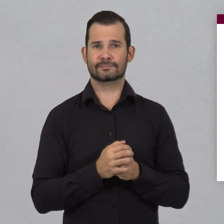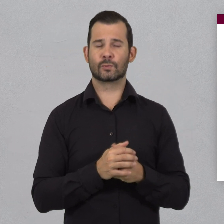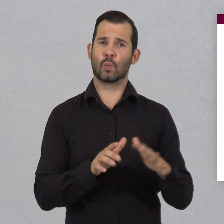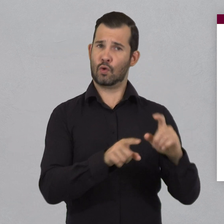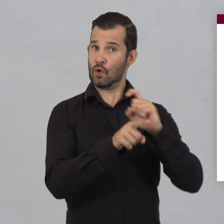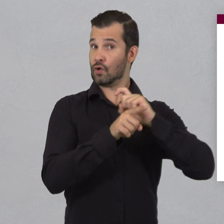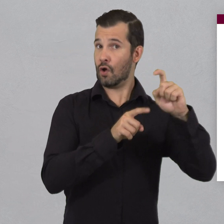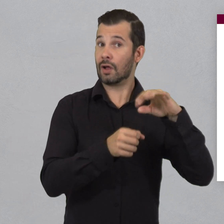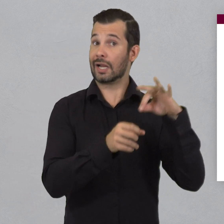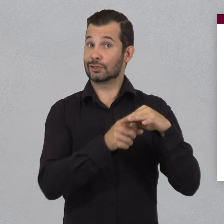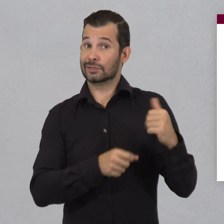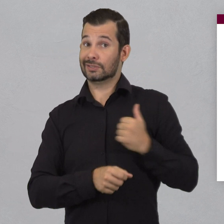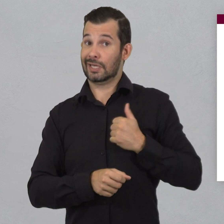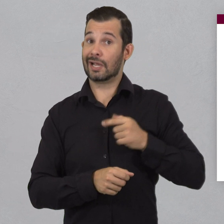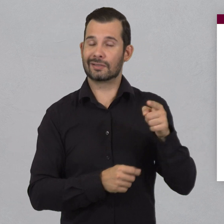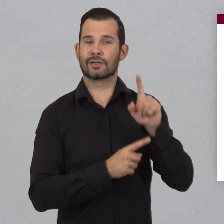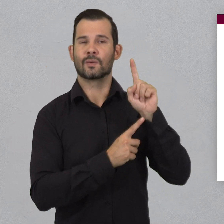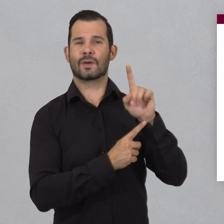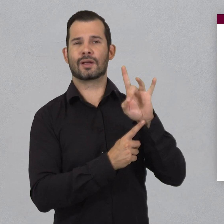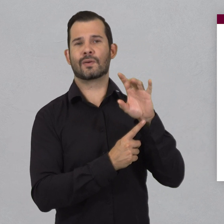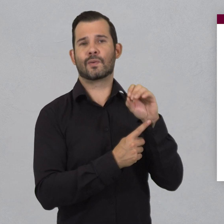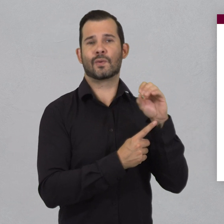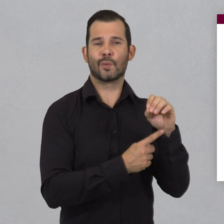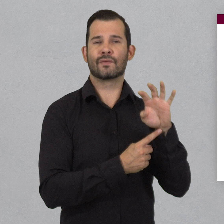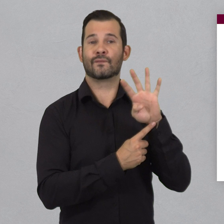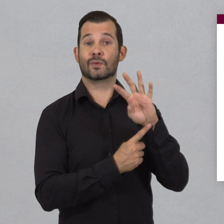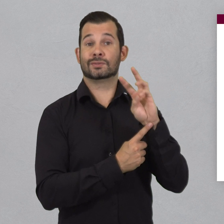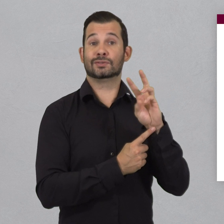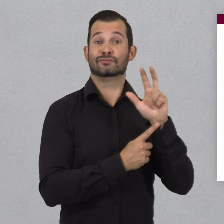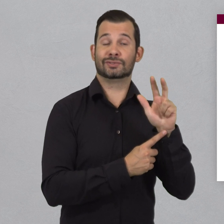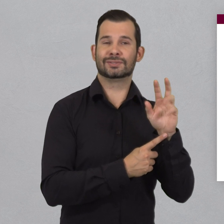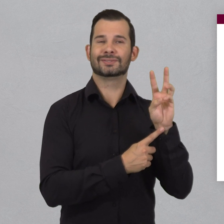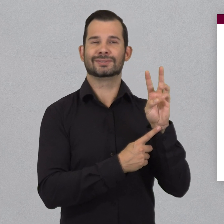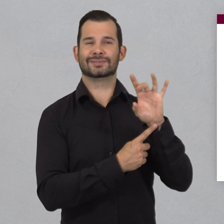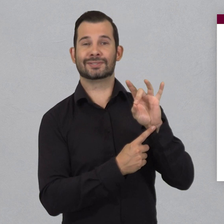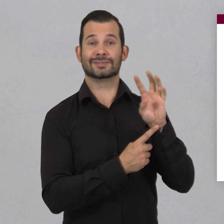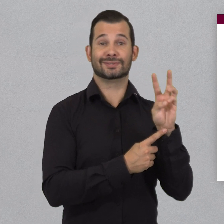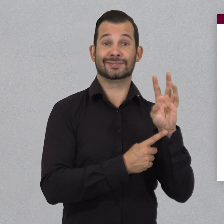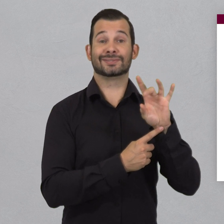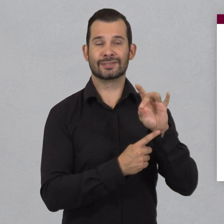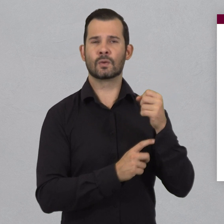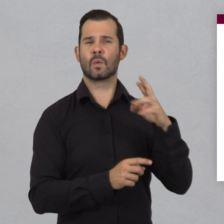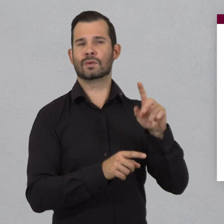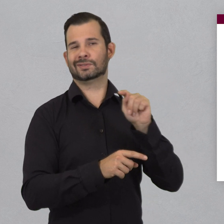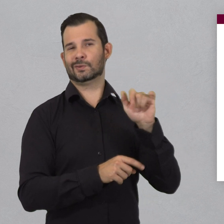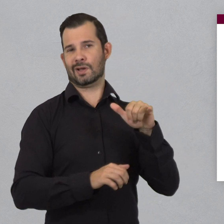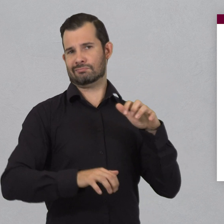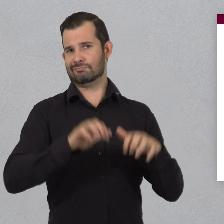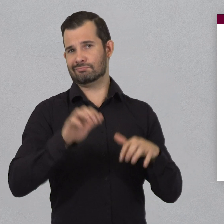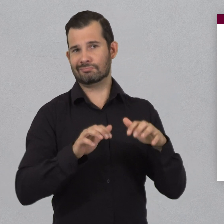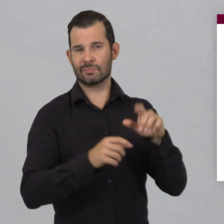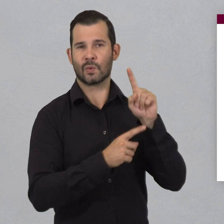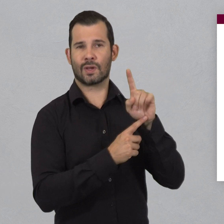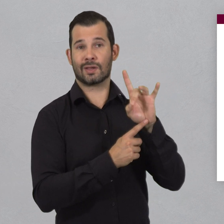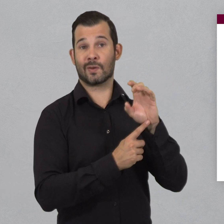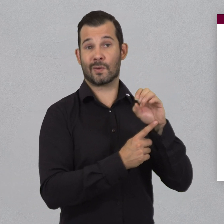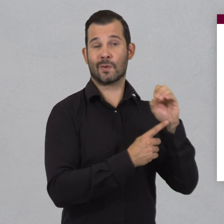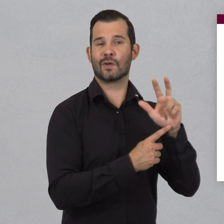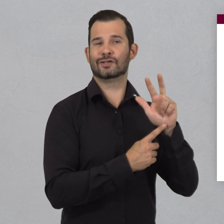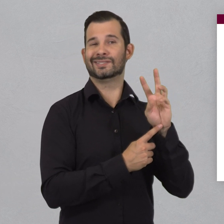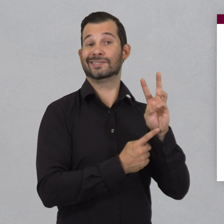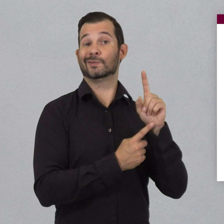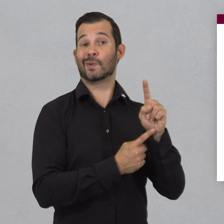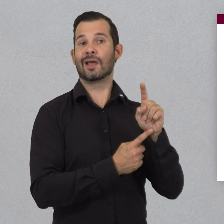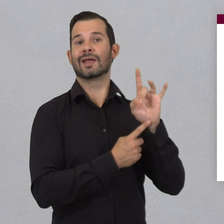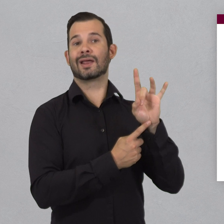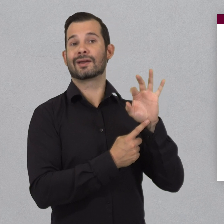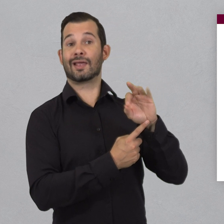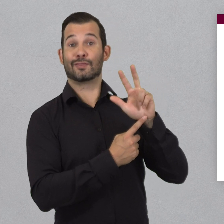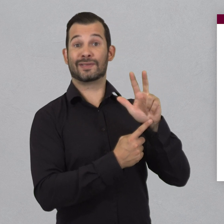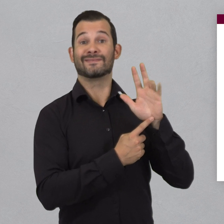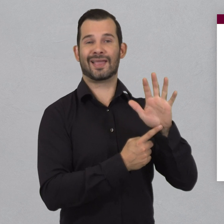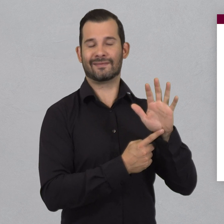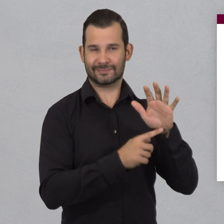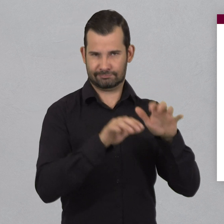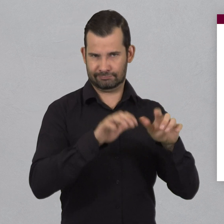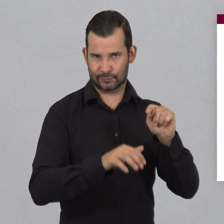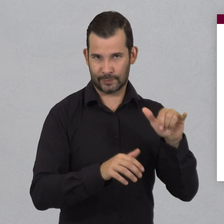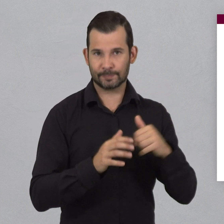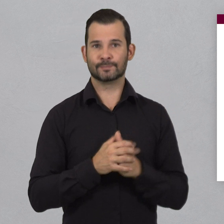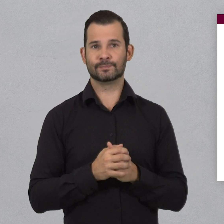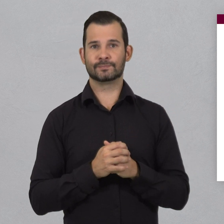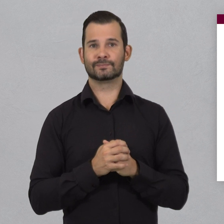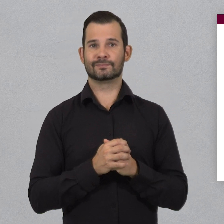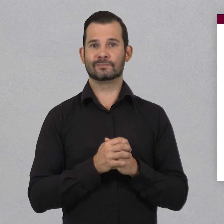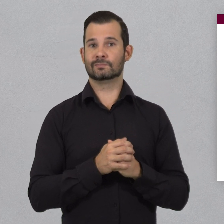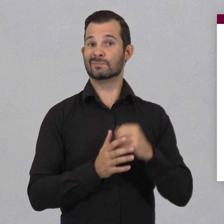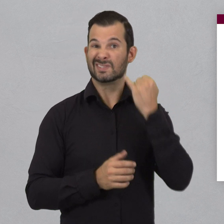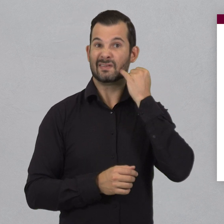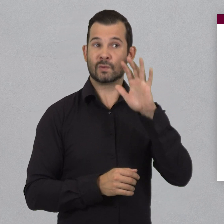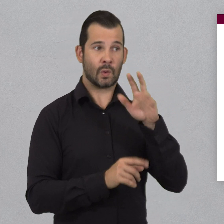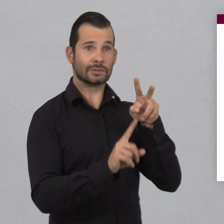· Call Elections Canada at 1-800-463-6868 or 1-800-361-8935 (TTY).